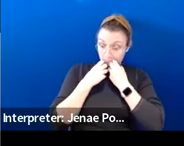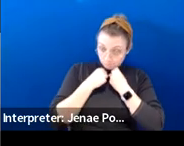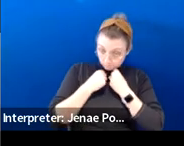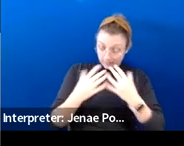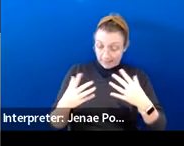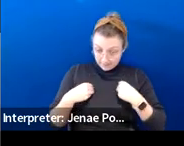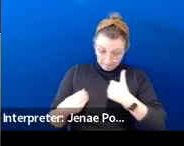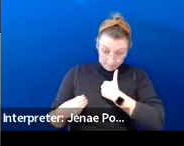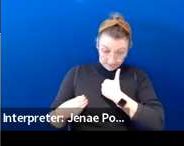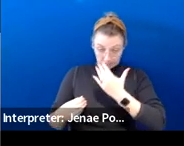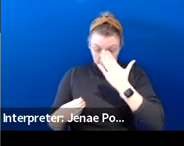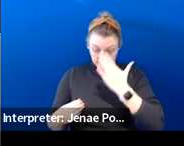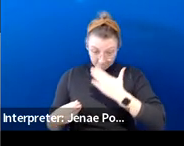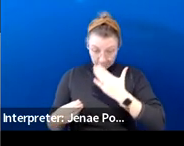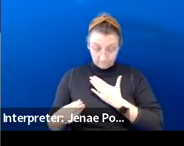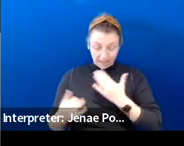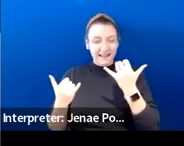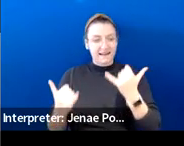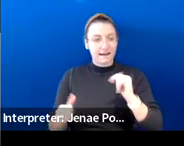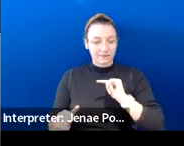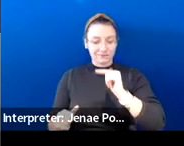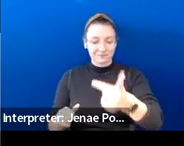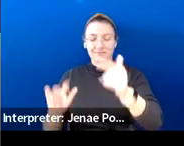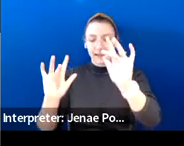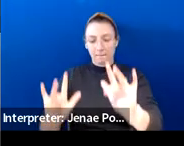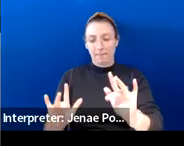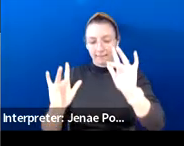who you are now, you can practice empathy and you can understand a person